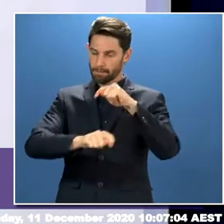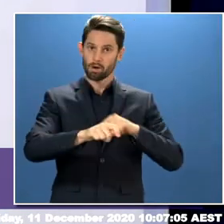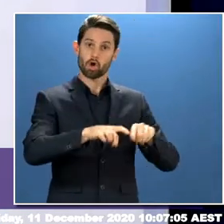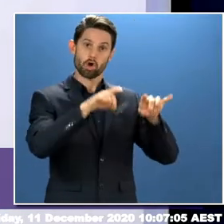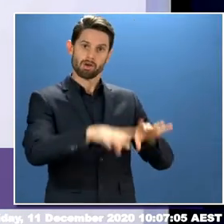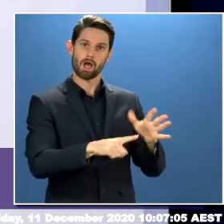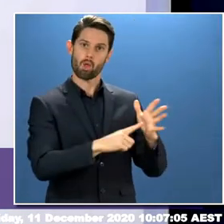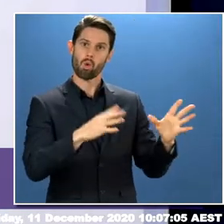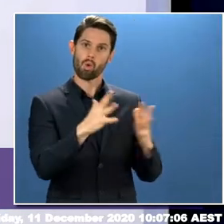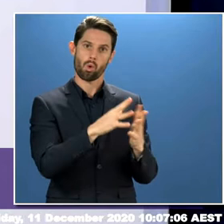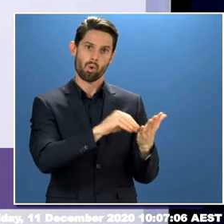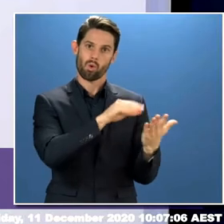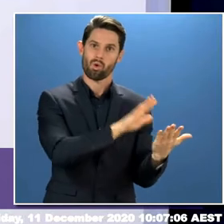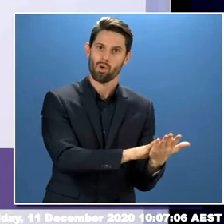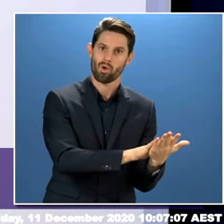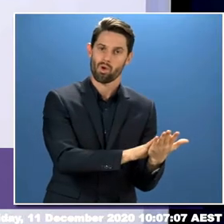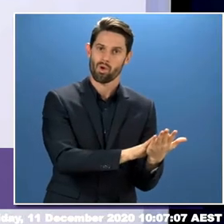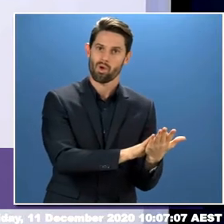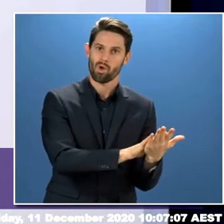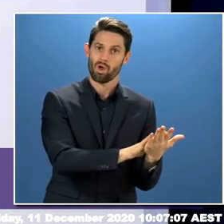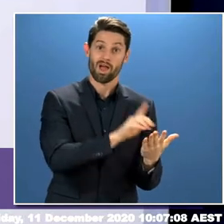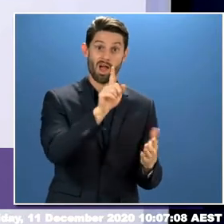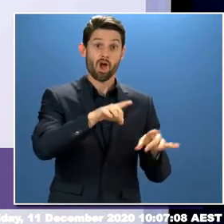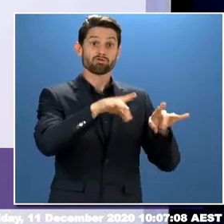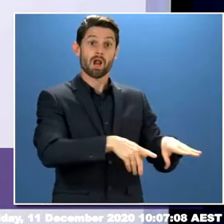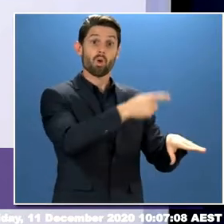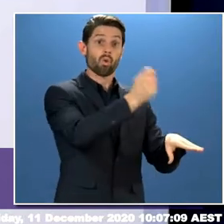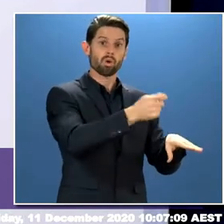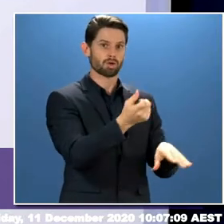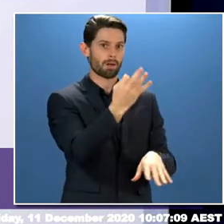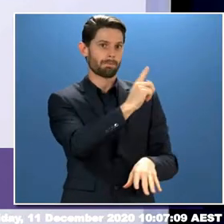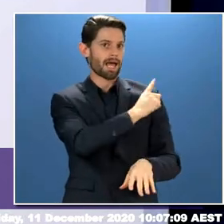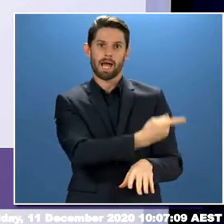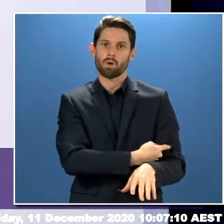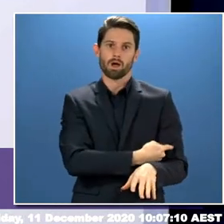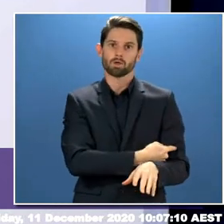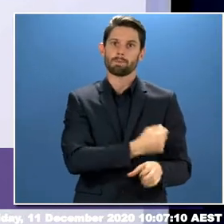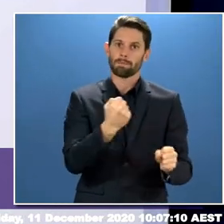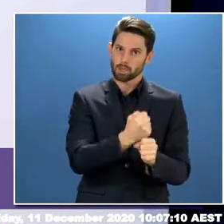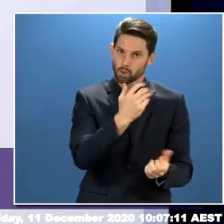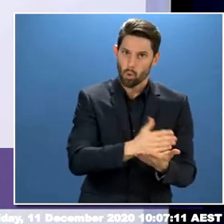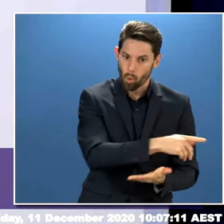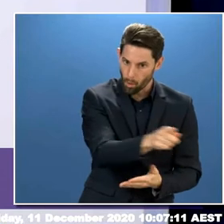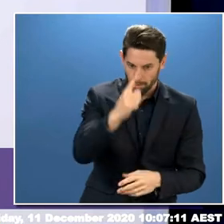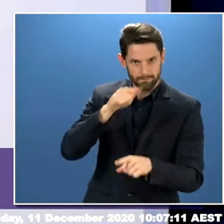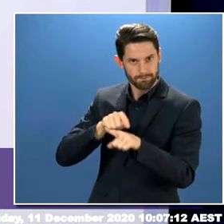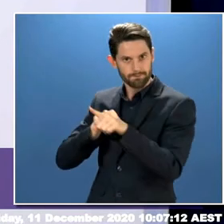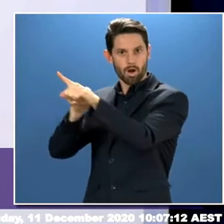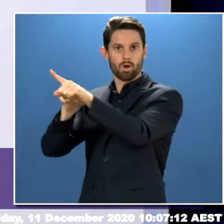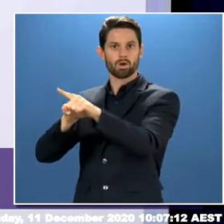and they can't be enforced automatically by Australian courts. And the Royal Commission Commissioners heard evidence from Rosemary Kayes in a